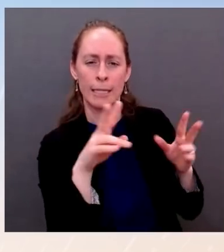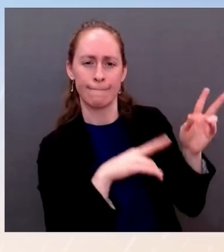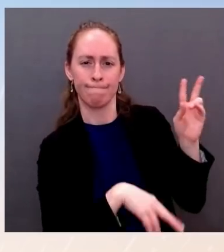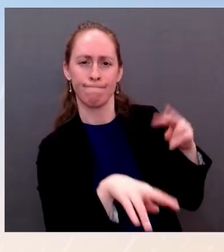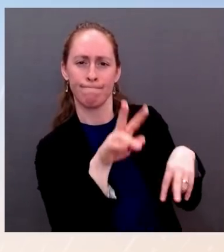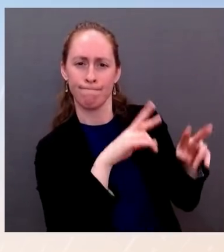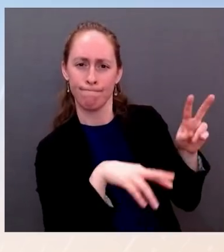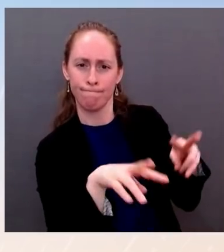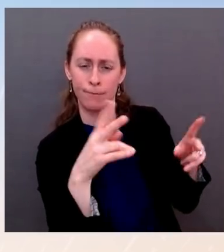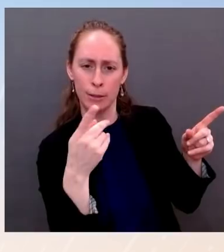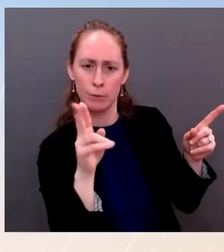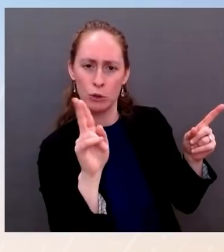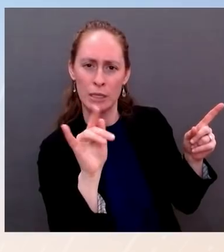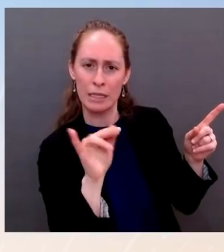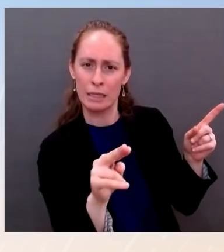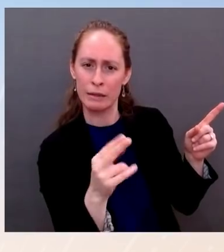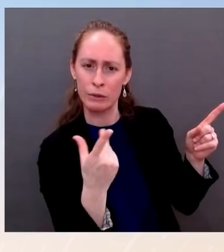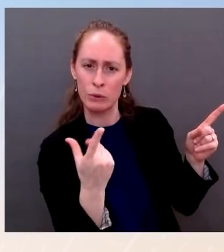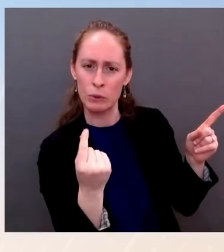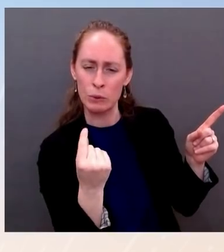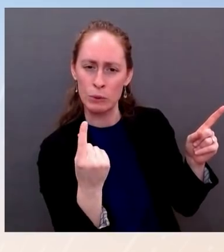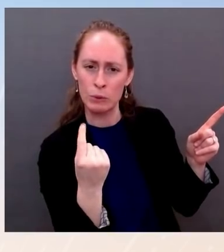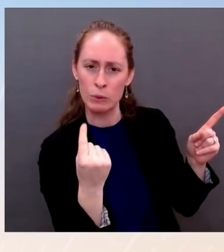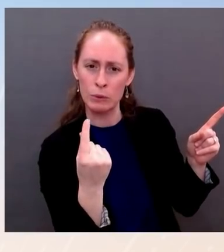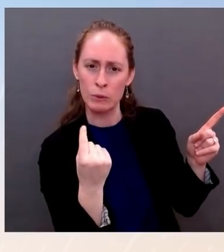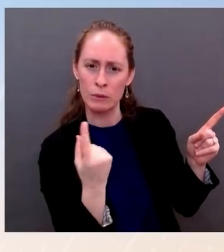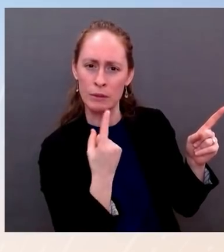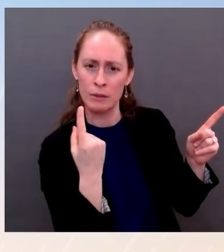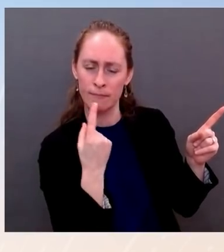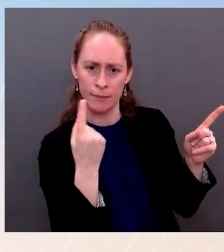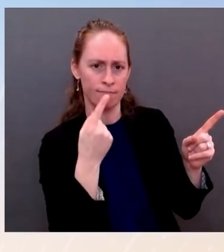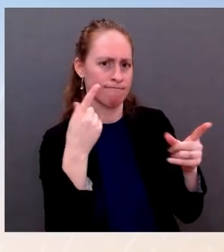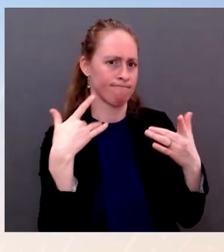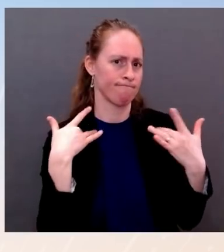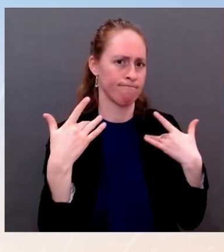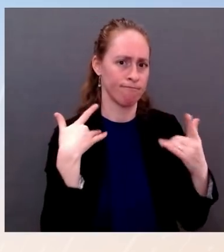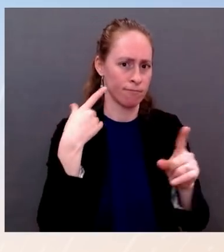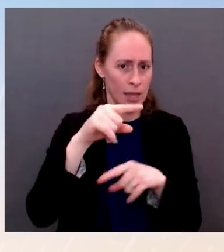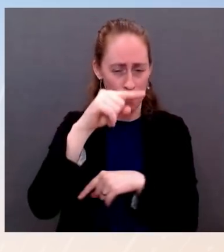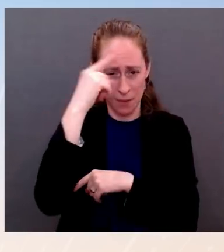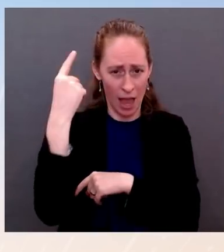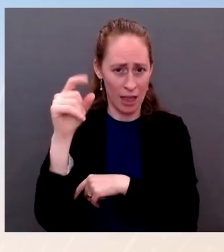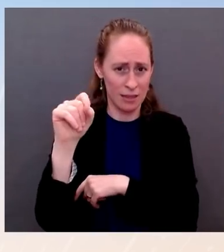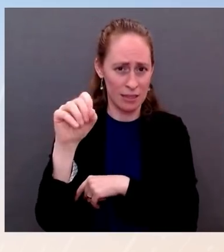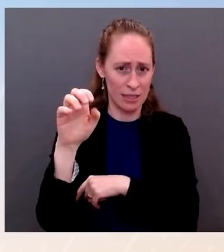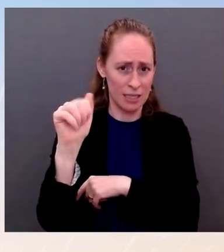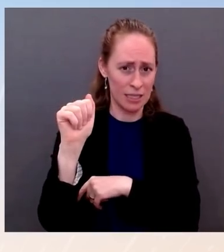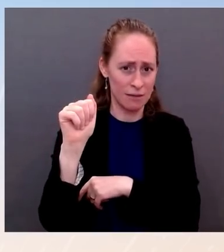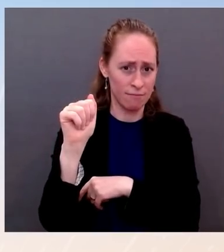Ms. Psaki: In terms of the exercises? The Press: Mm-hm. Ms. Psaki: I mean, our assessment is that this is a part of ongoing escalatory actions,